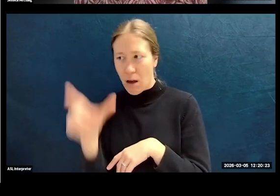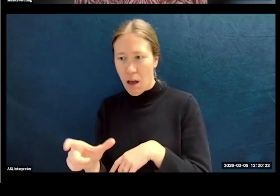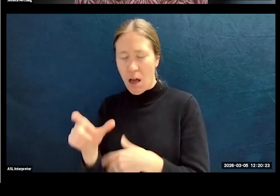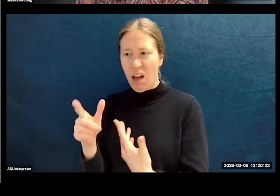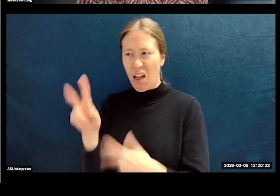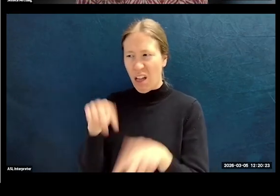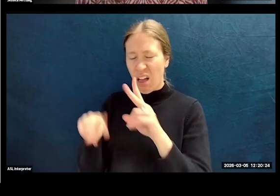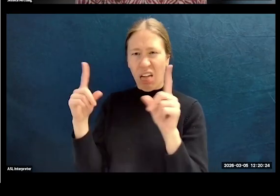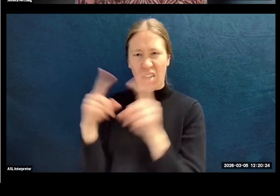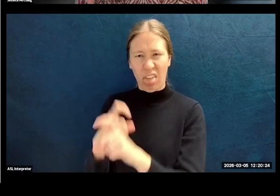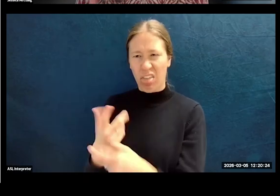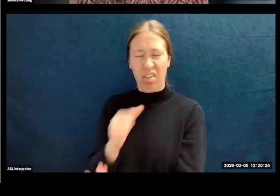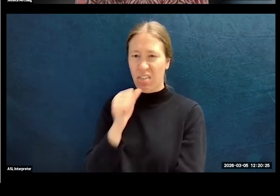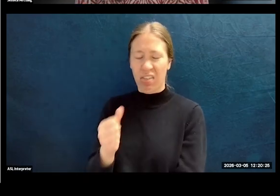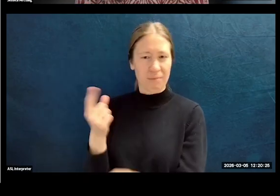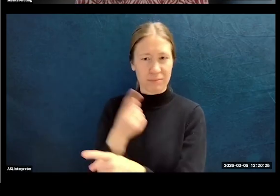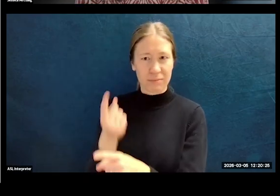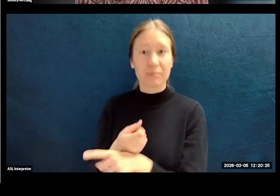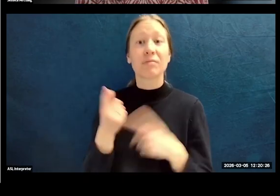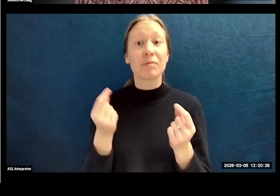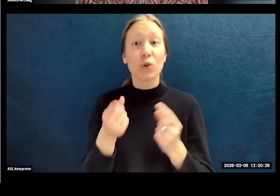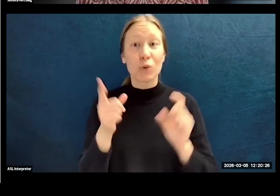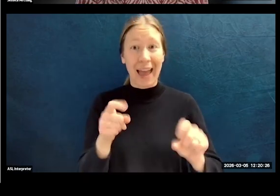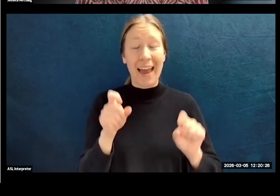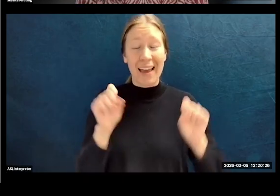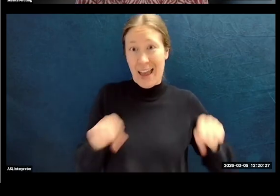So you can attempt to export the content from PDF